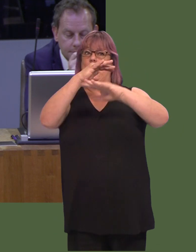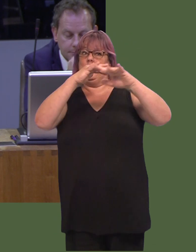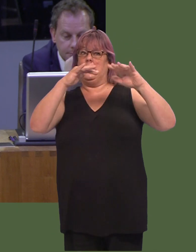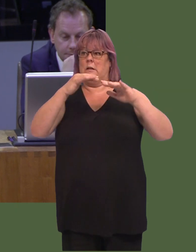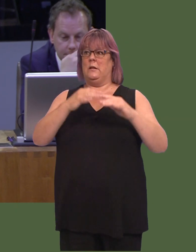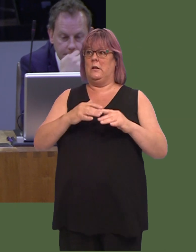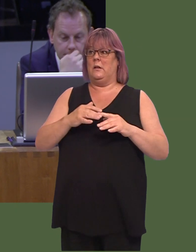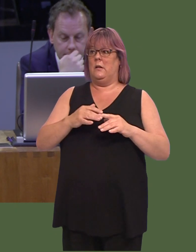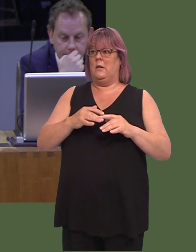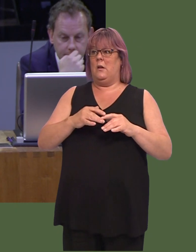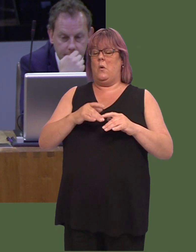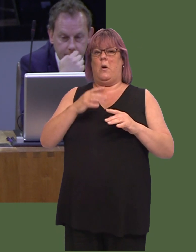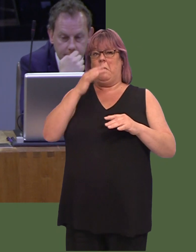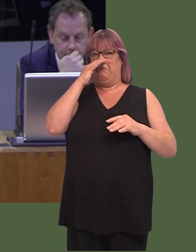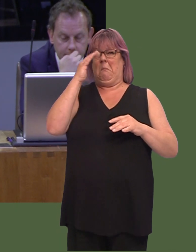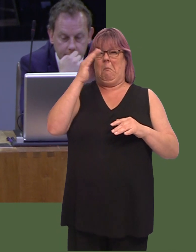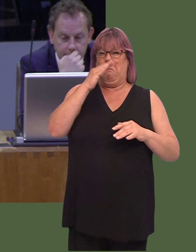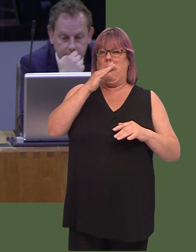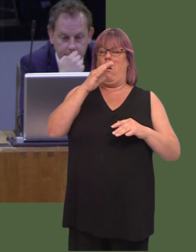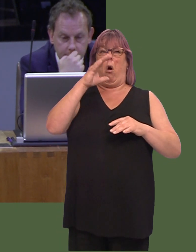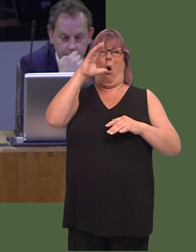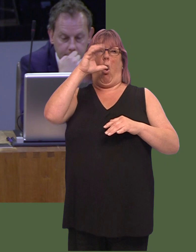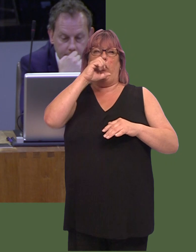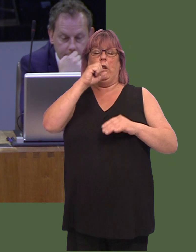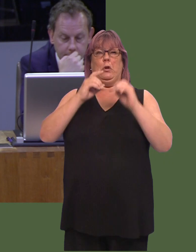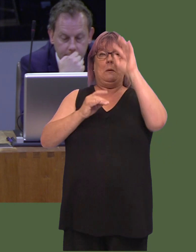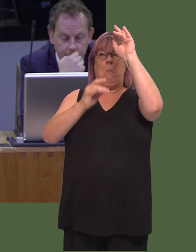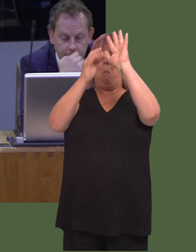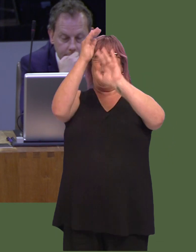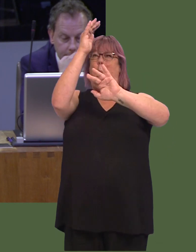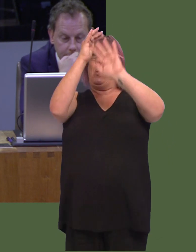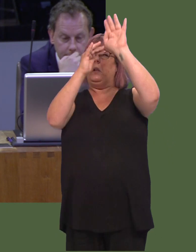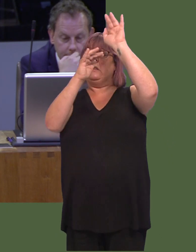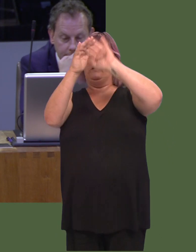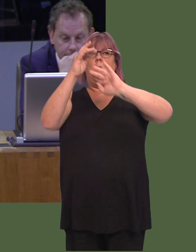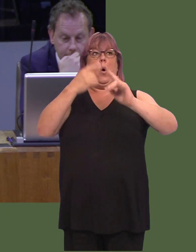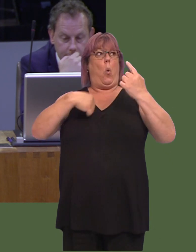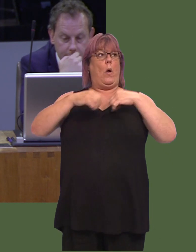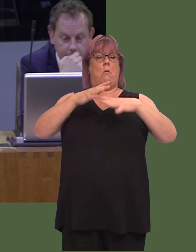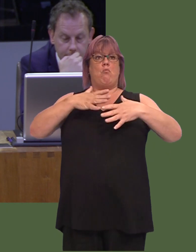has on the environment, with huge plumes of acrid orange smoke released into the air that